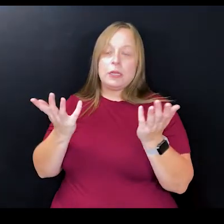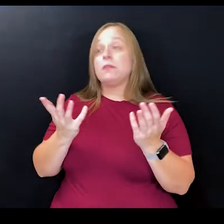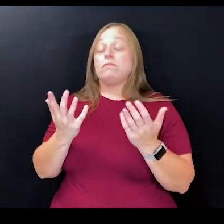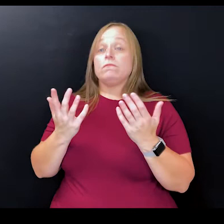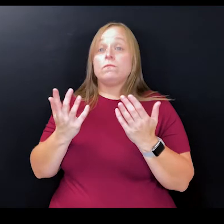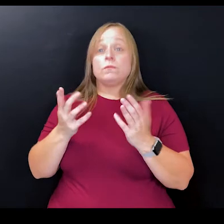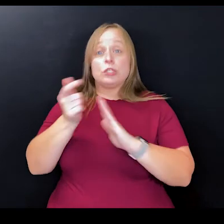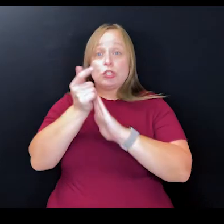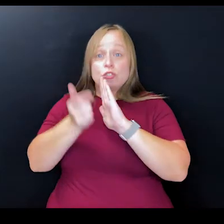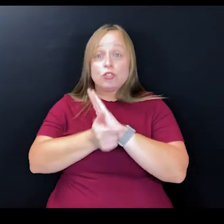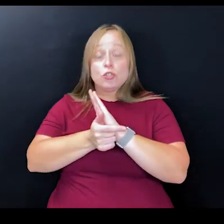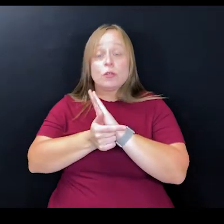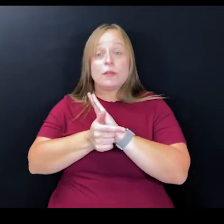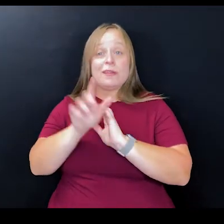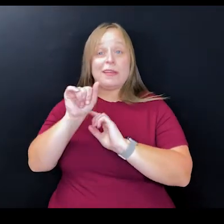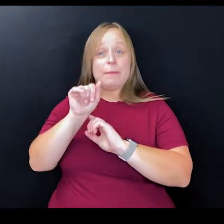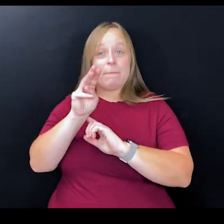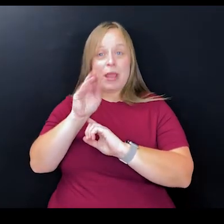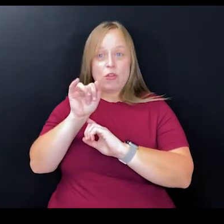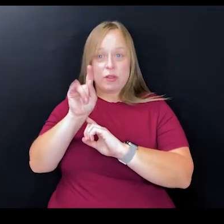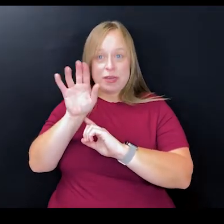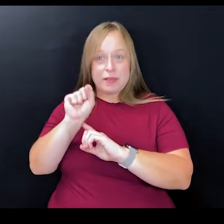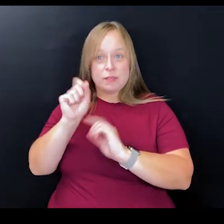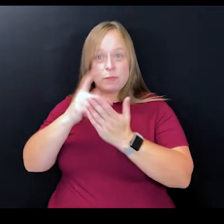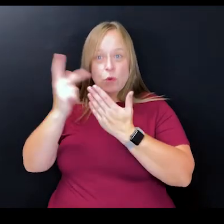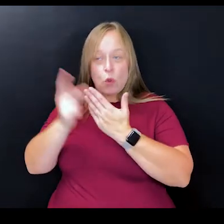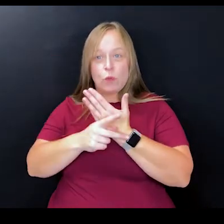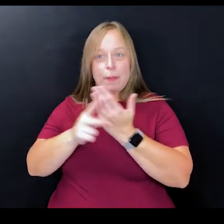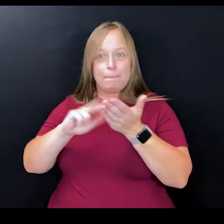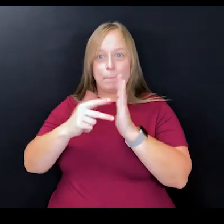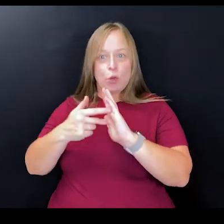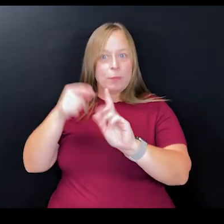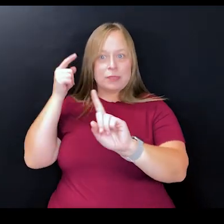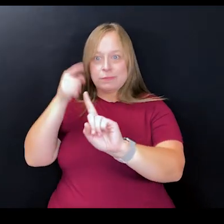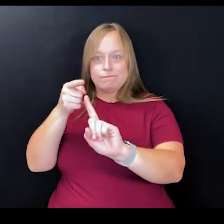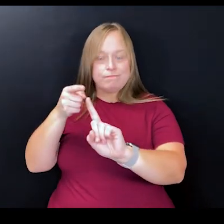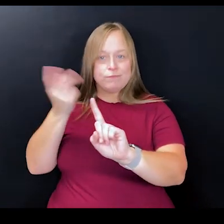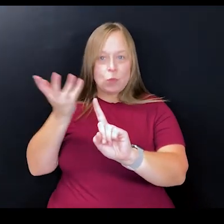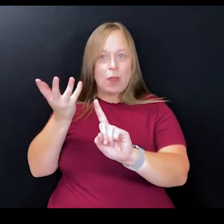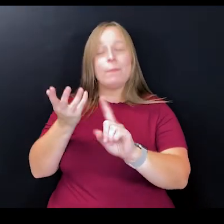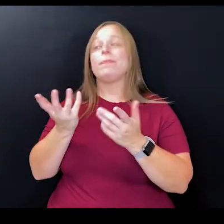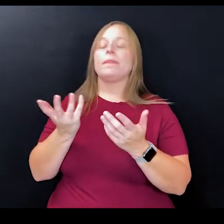As far as the Attorney Emeritus Program, the purpose of that program is to